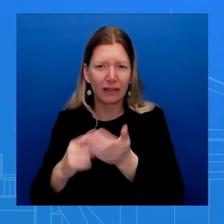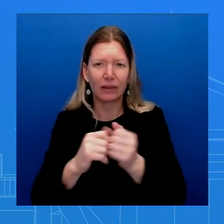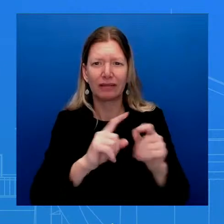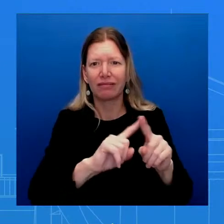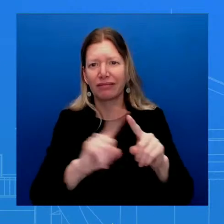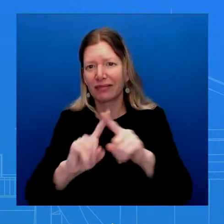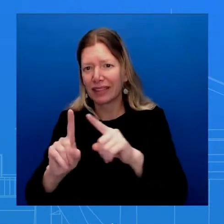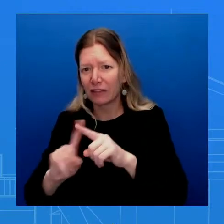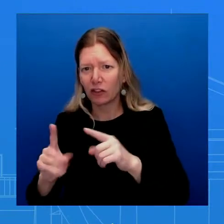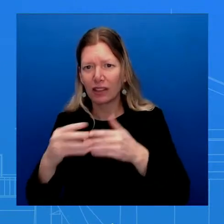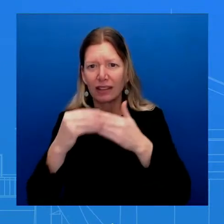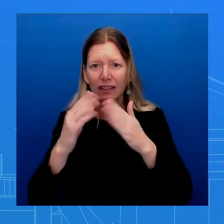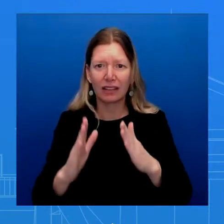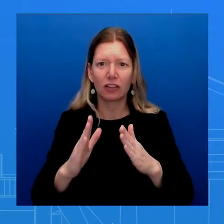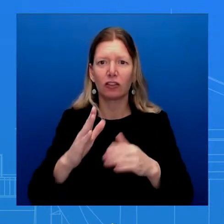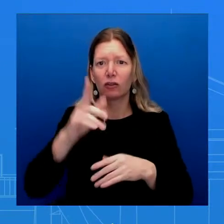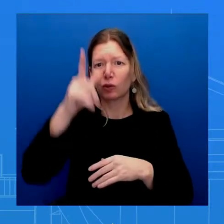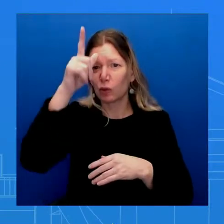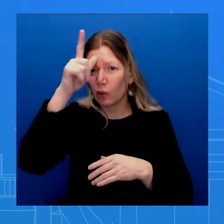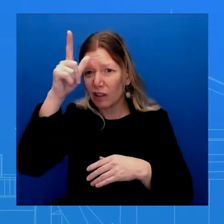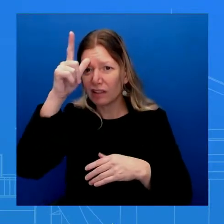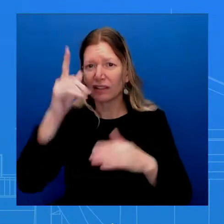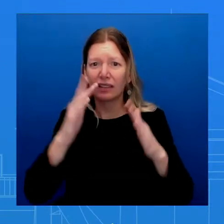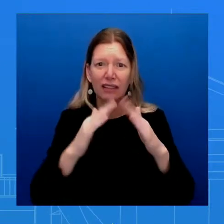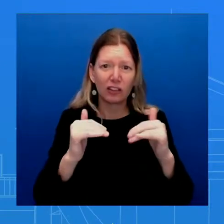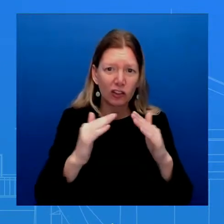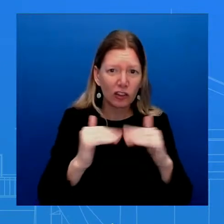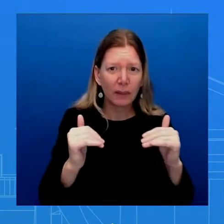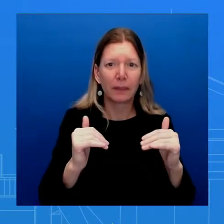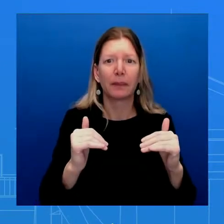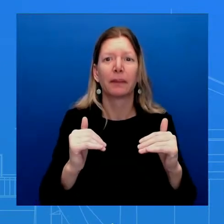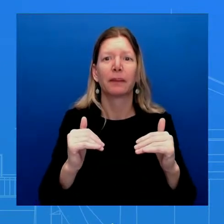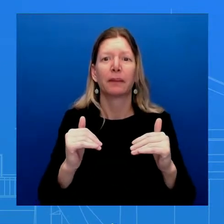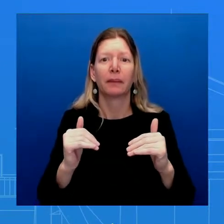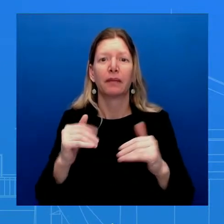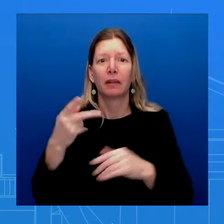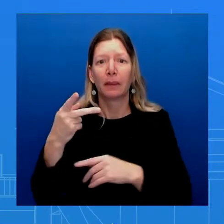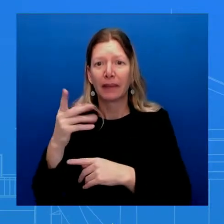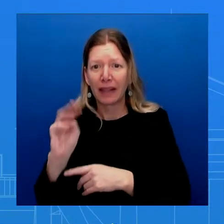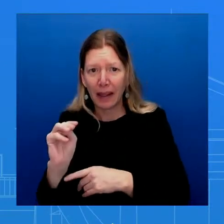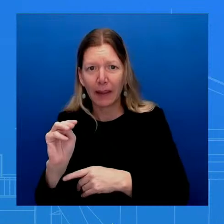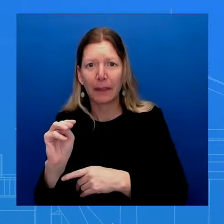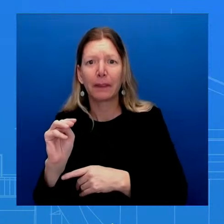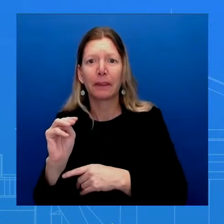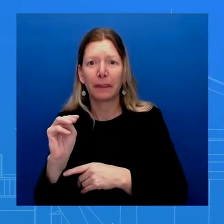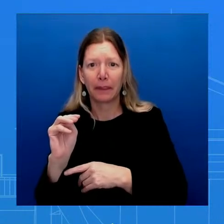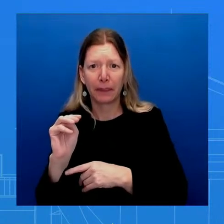and, obviously, including the Prime Minister of Israel. And so, the President has been incredibly involved in this.